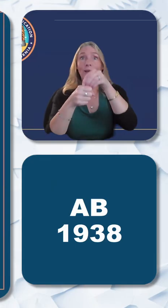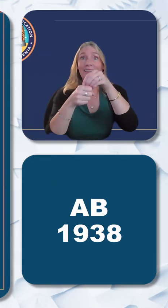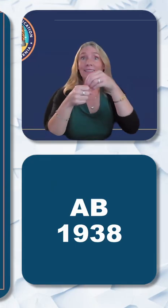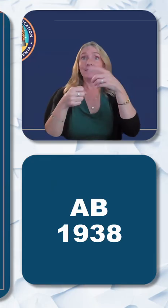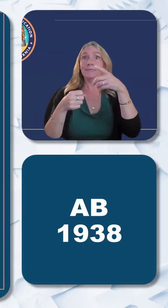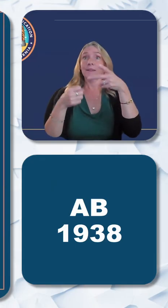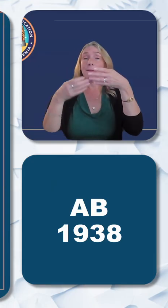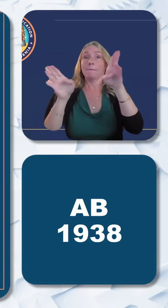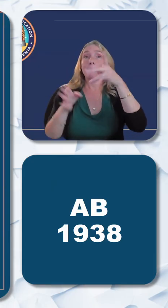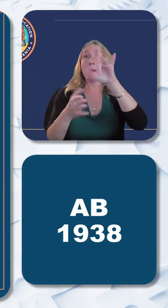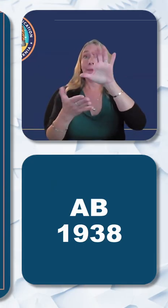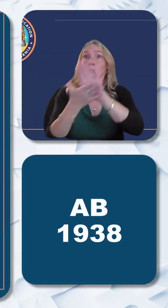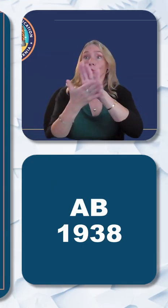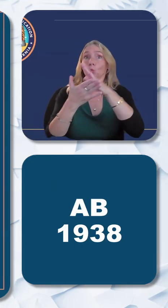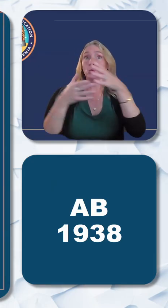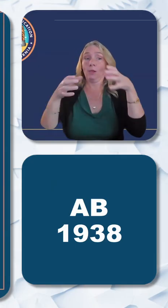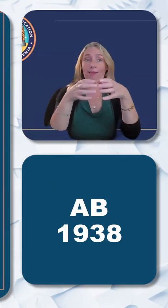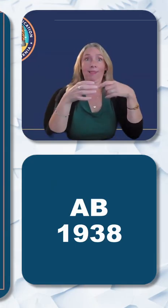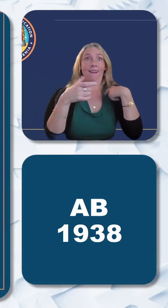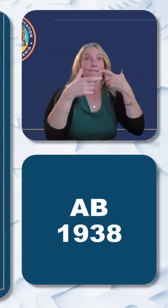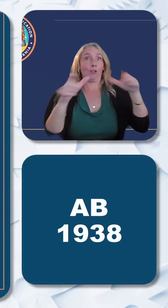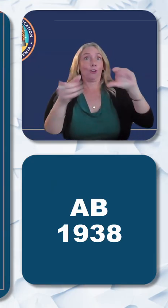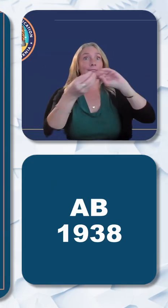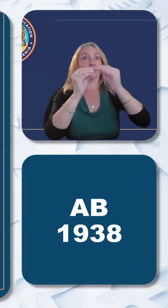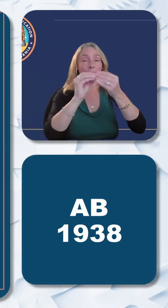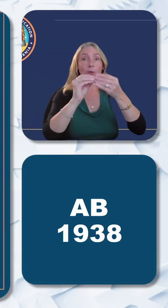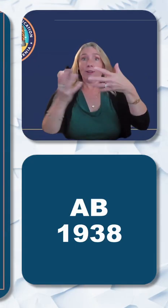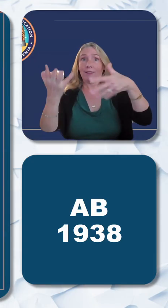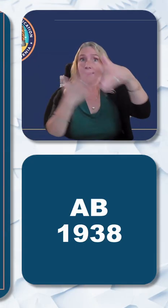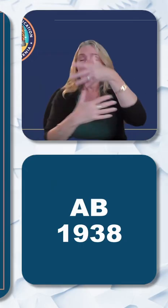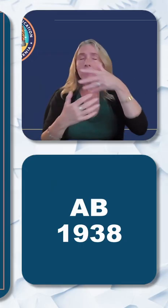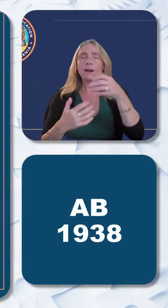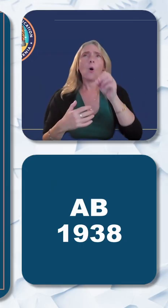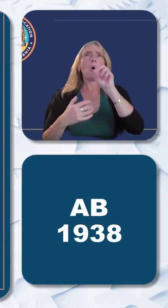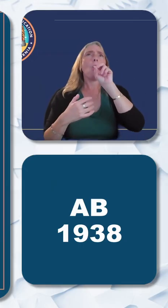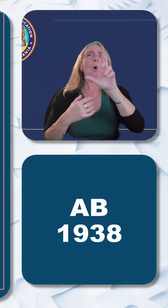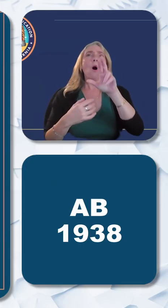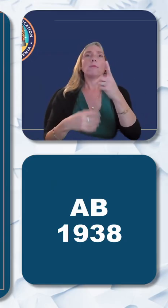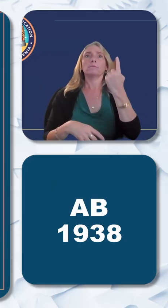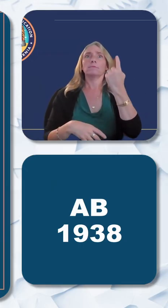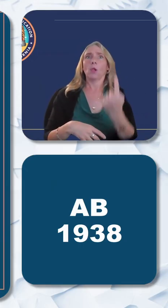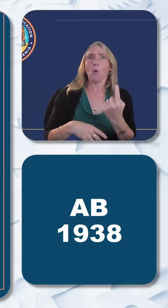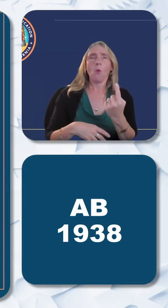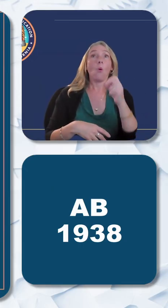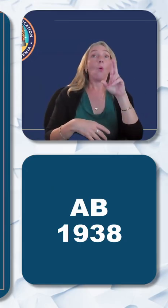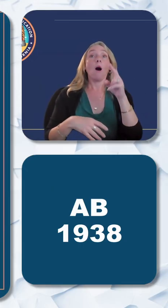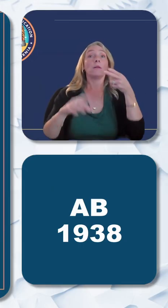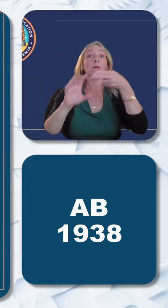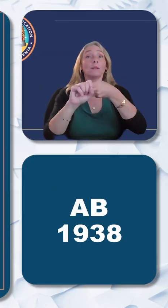program with critical mass, with other students who share the same language? Do public schools have a large number of deaf students that they can interact